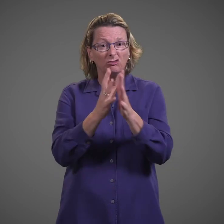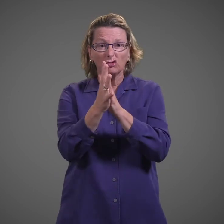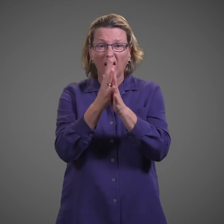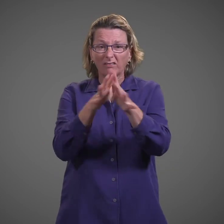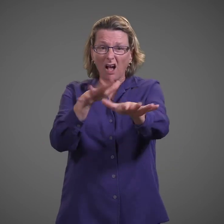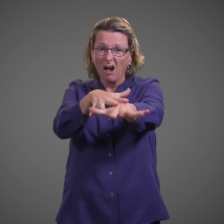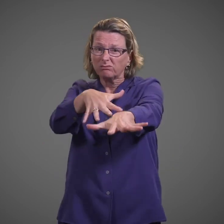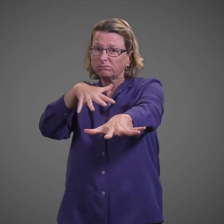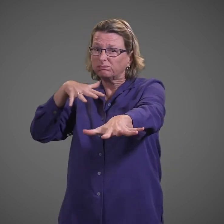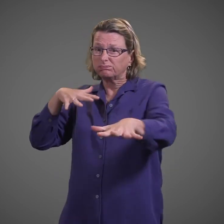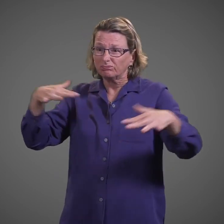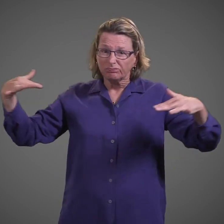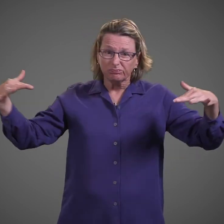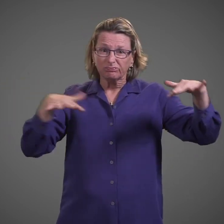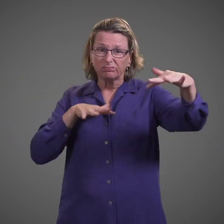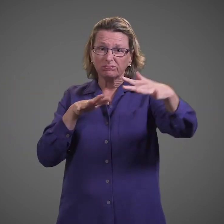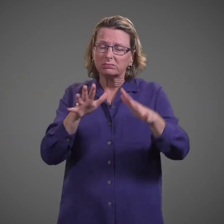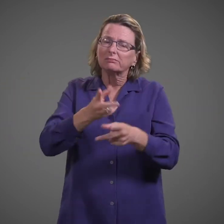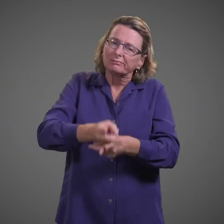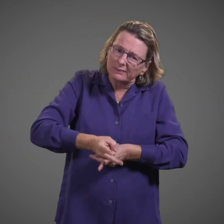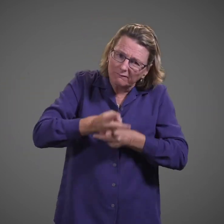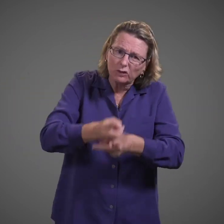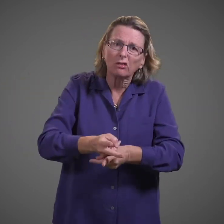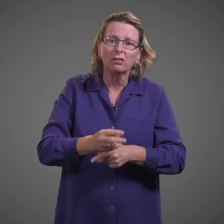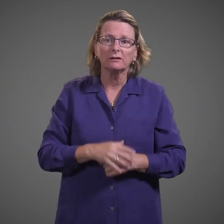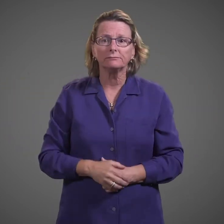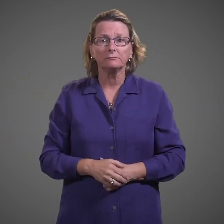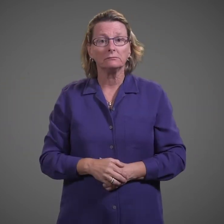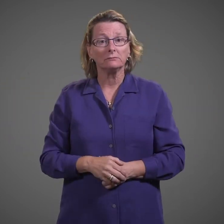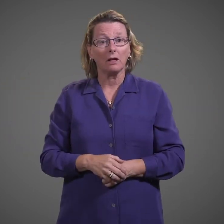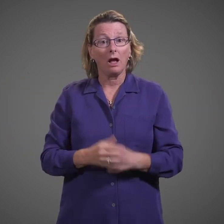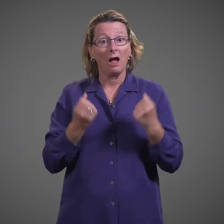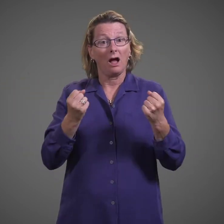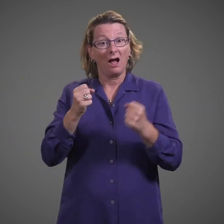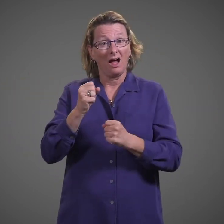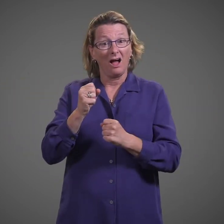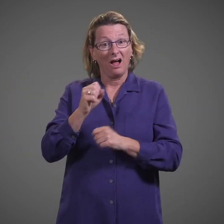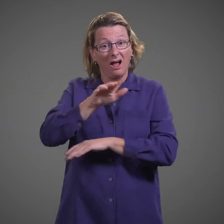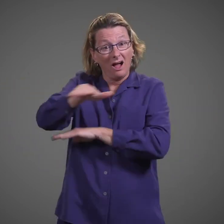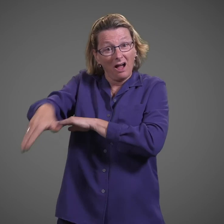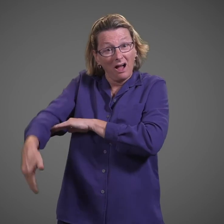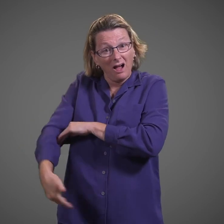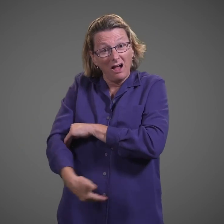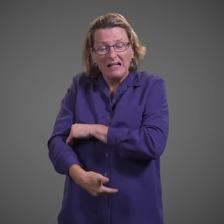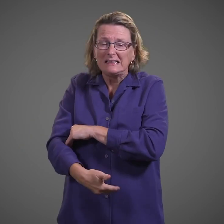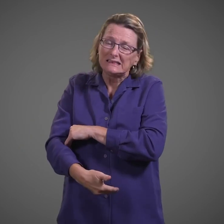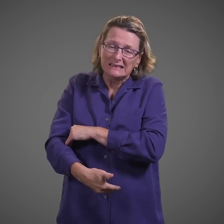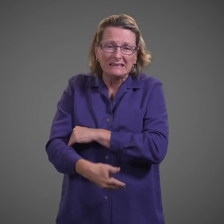Be careful in heavy traffic. If you are driving all night long, be careful.